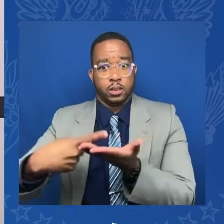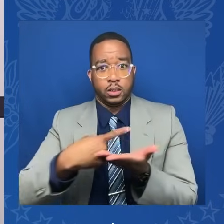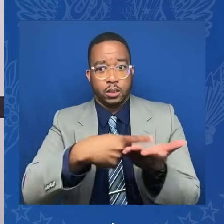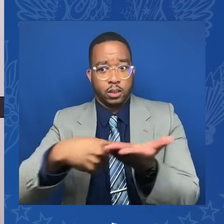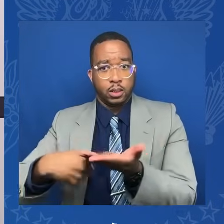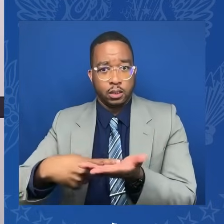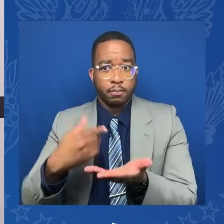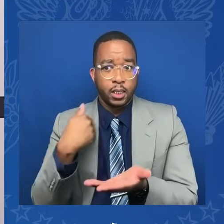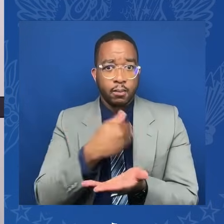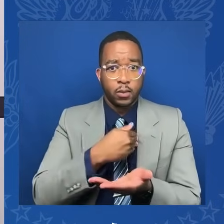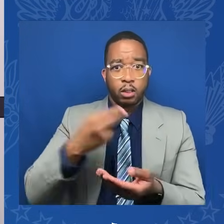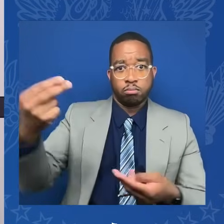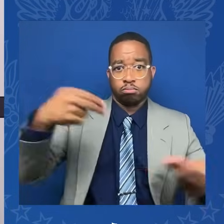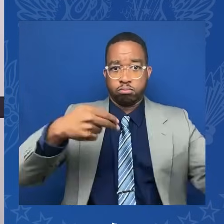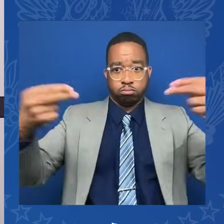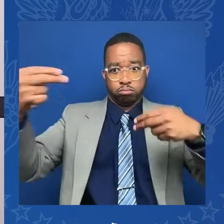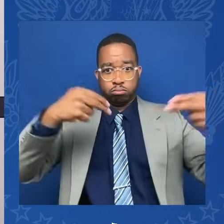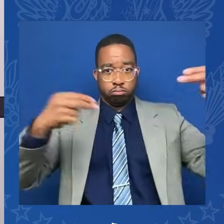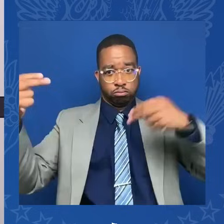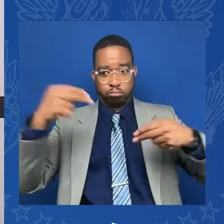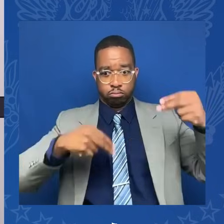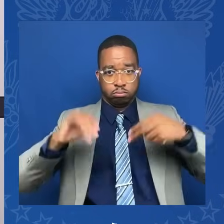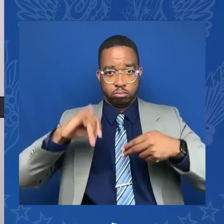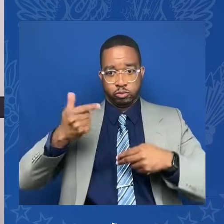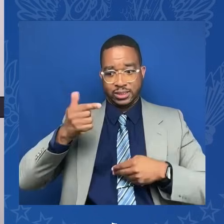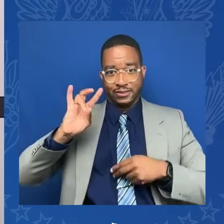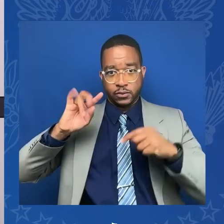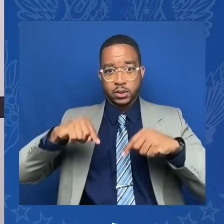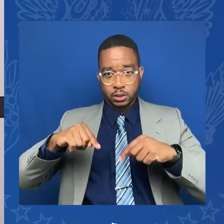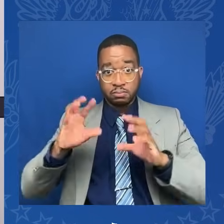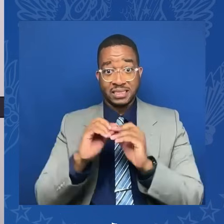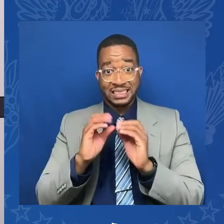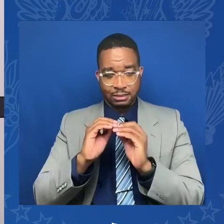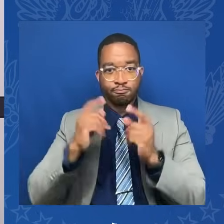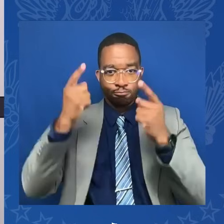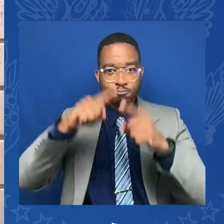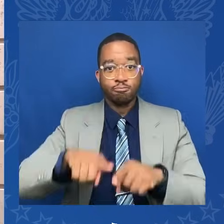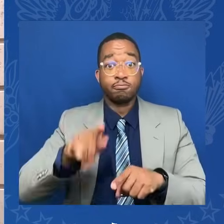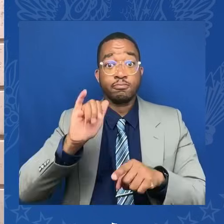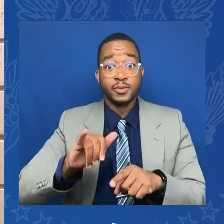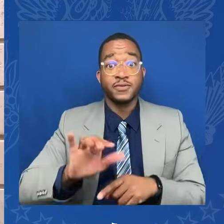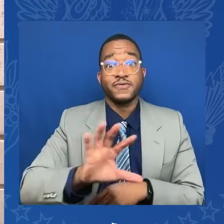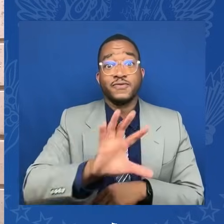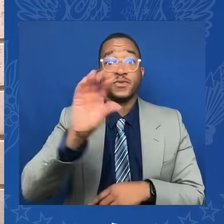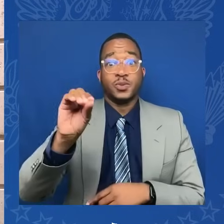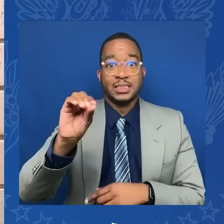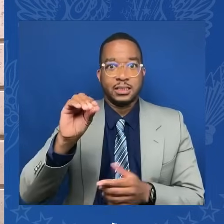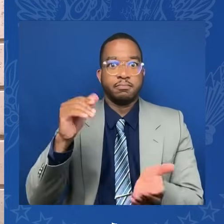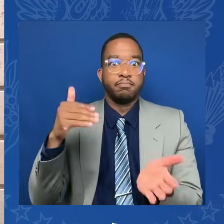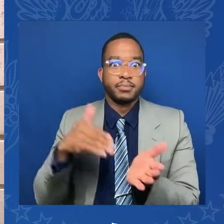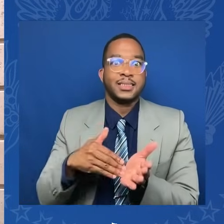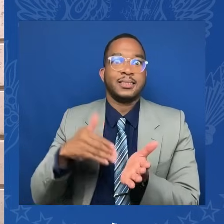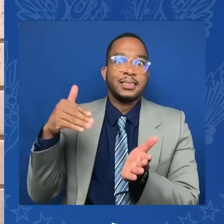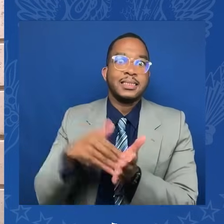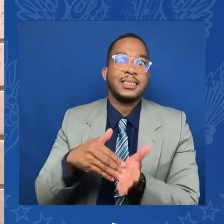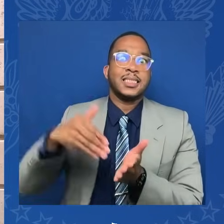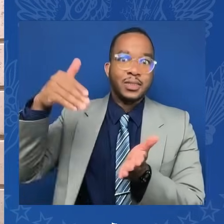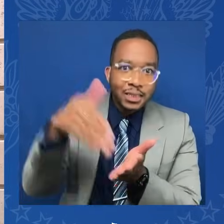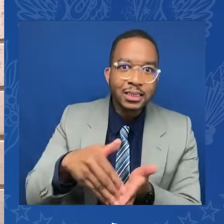to a 50 billion solidarity fund for Ukraine. And in the peace conference in Switzerland, you will be represented there.